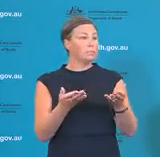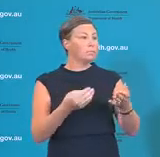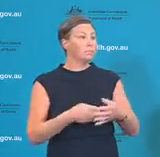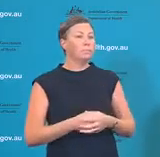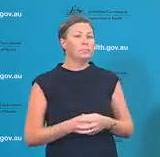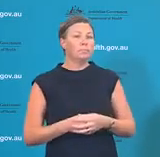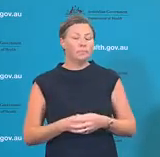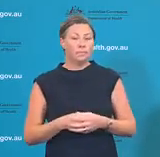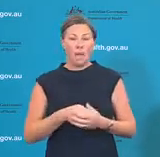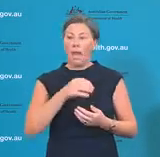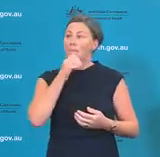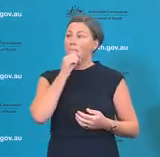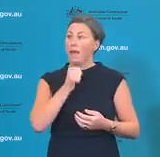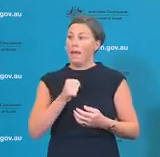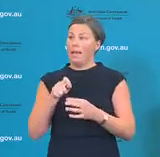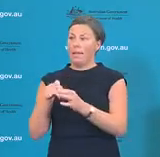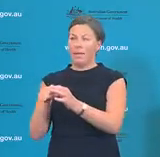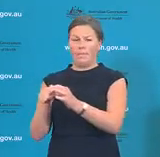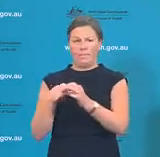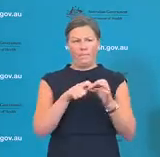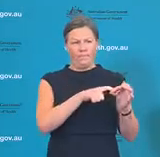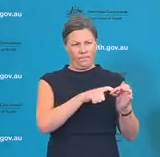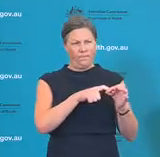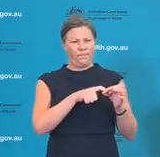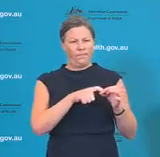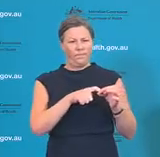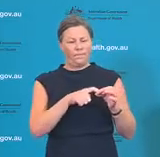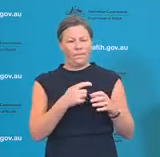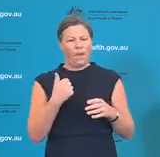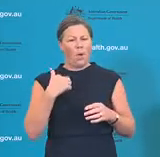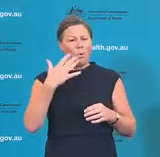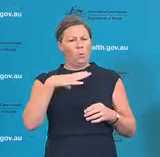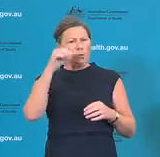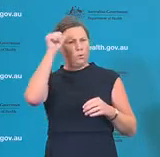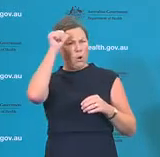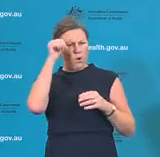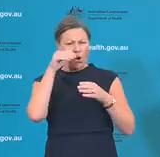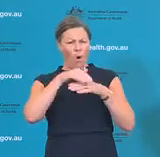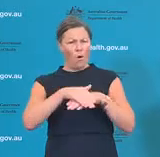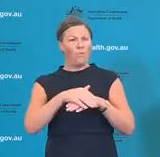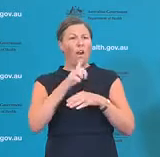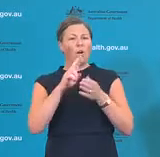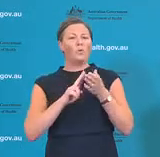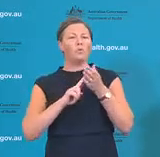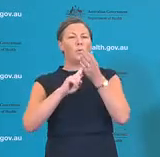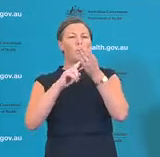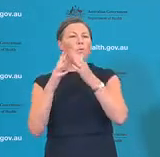Ms McMillan, can you give us a bit of a progress report on the North West Tasmanian outbreak